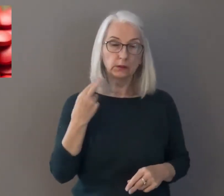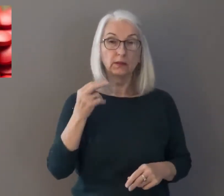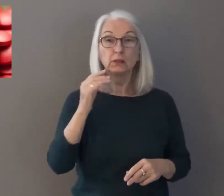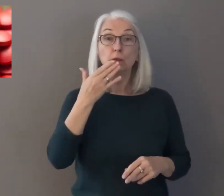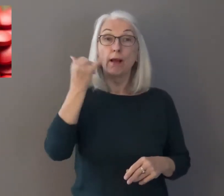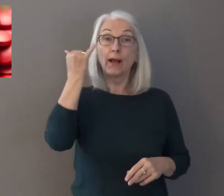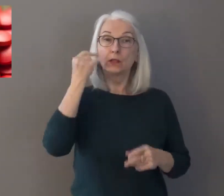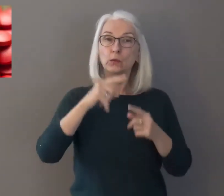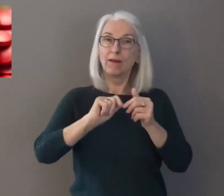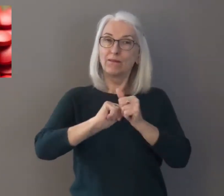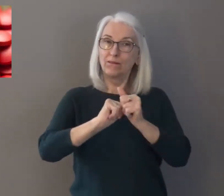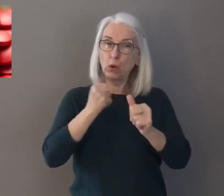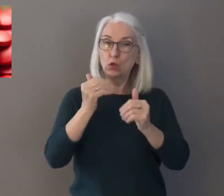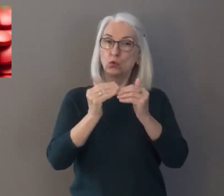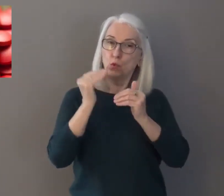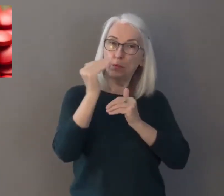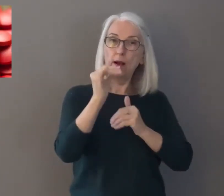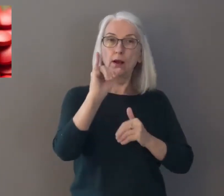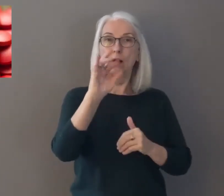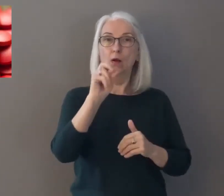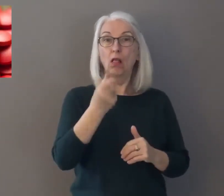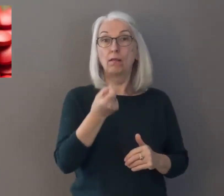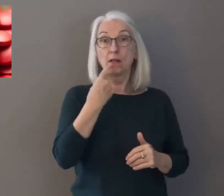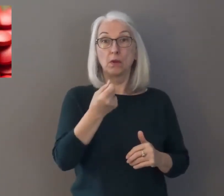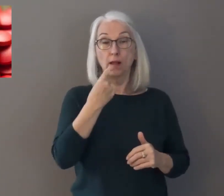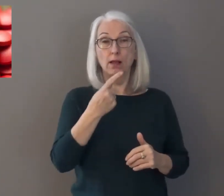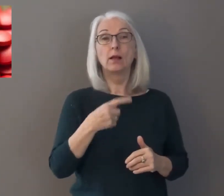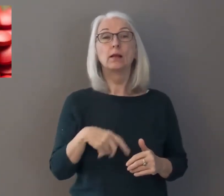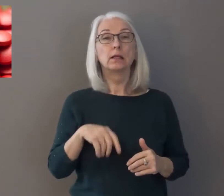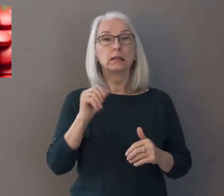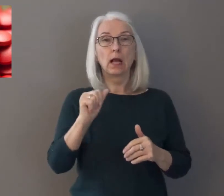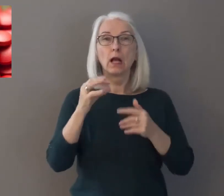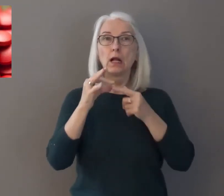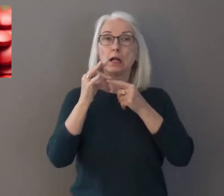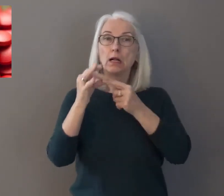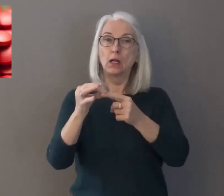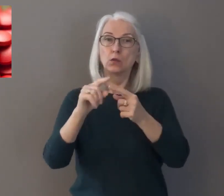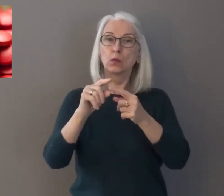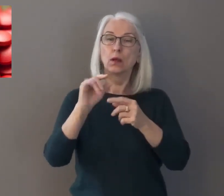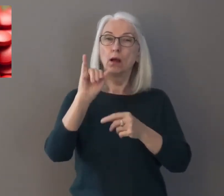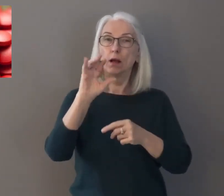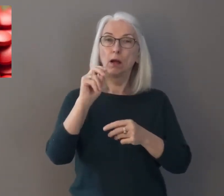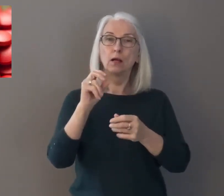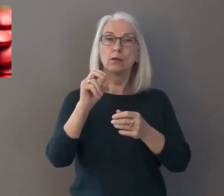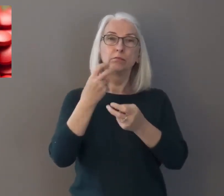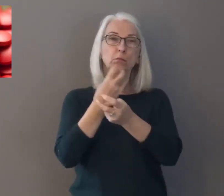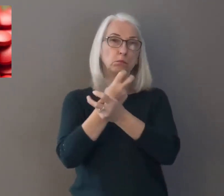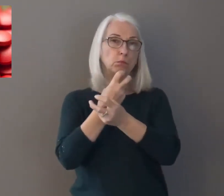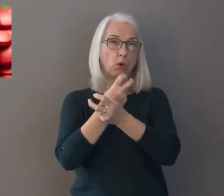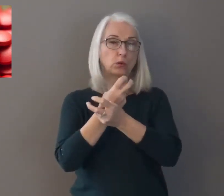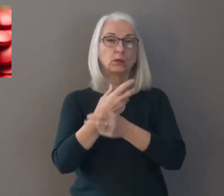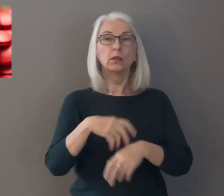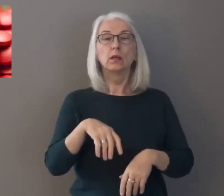it’s a good idea to avoid too much iron supplements. It can also lead to iron poisoning.